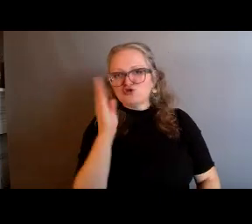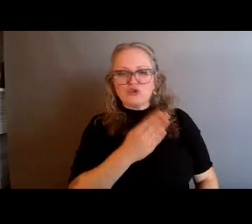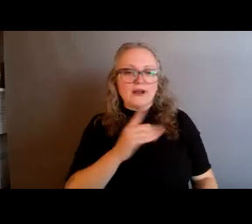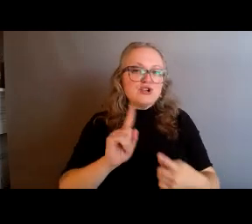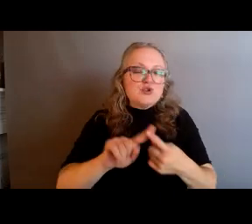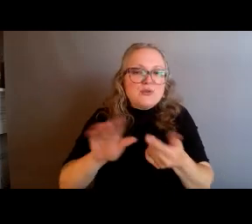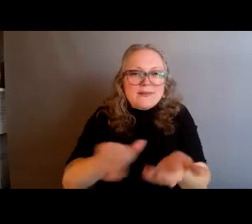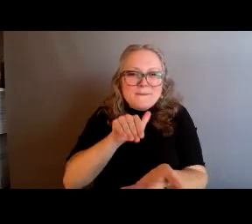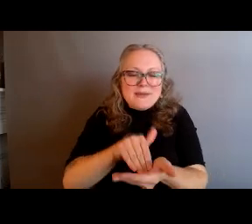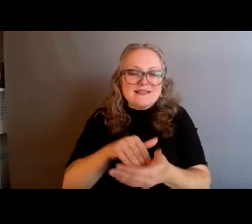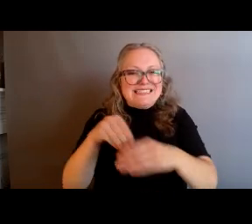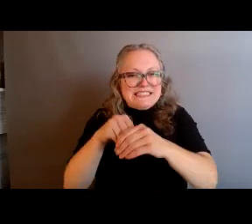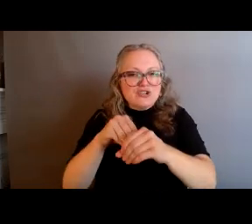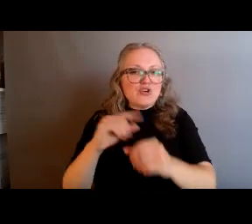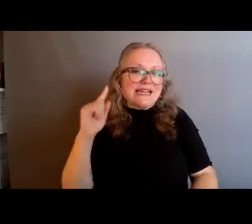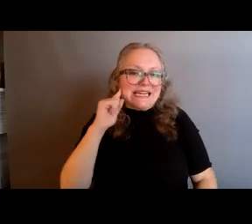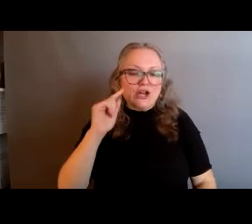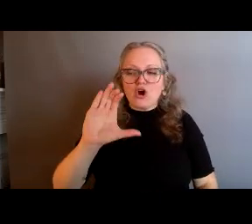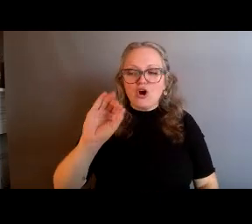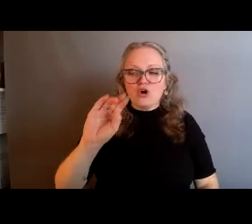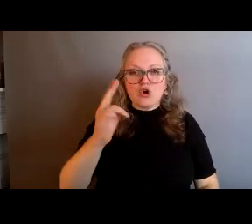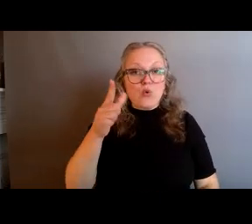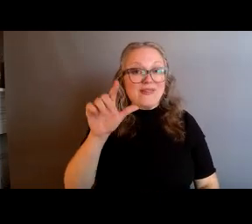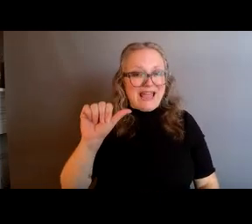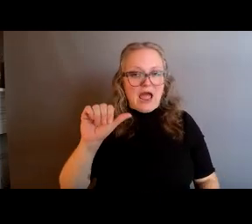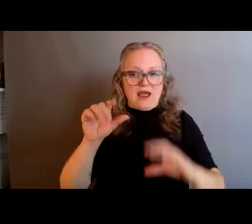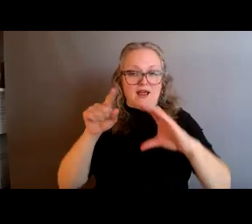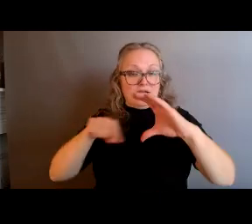Straight to that cochlea, which is supposed to be fluid build, by the way.